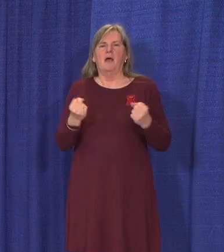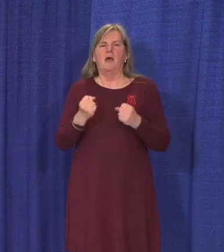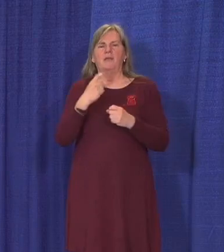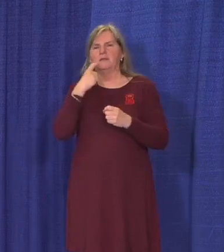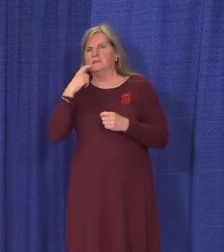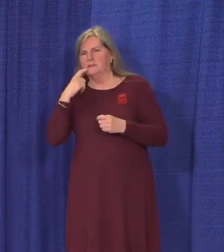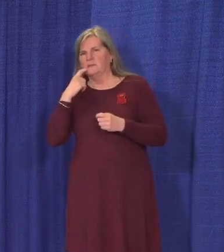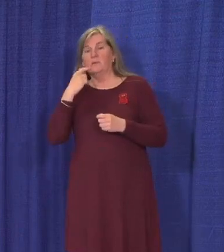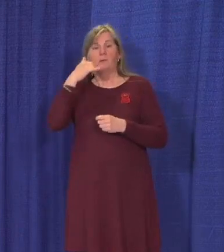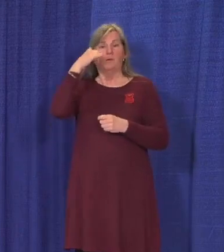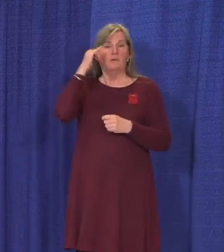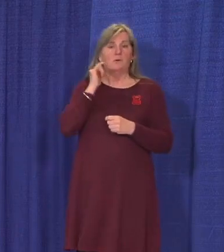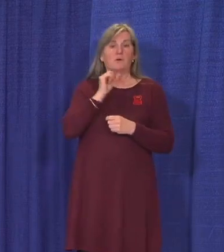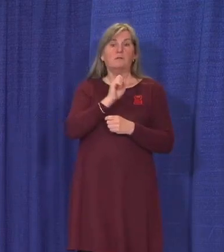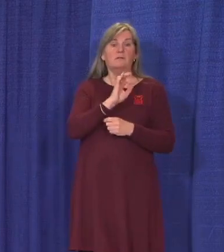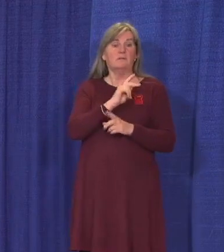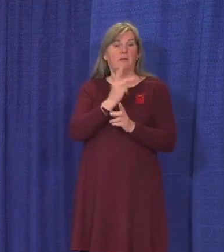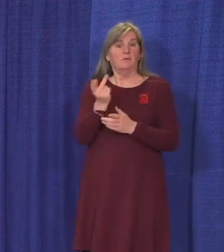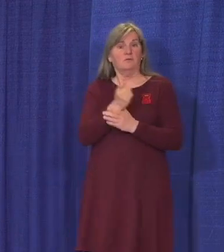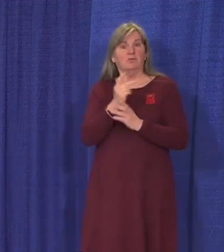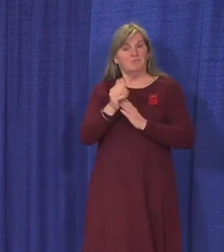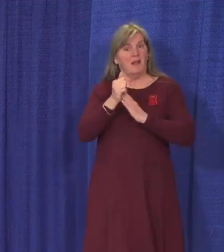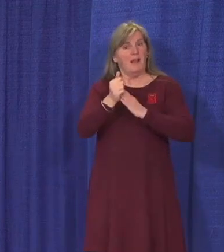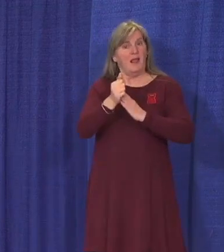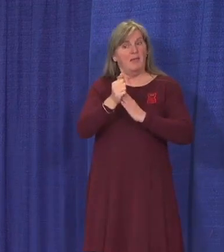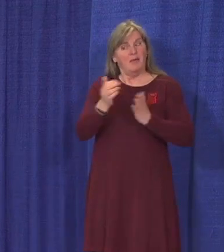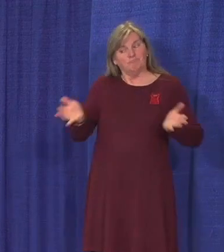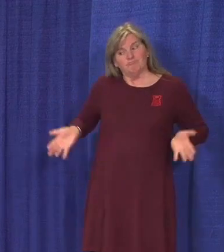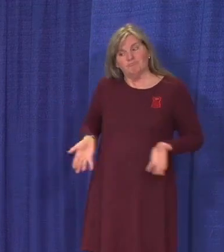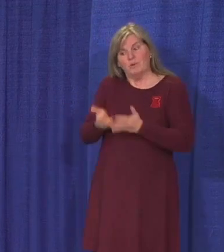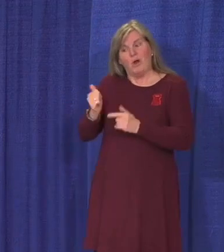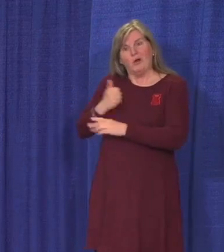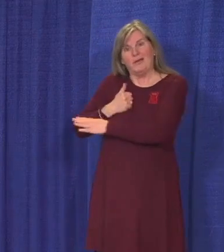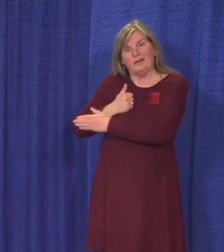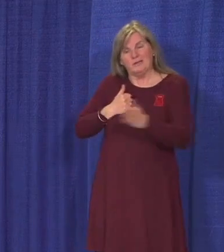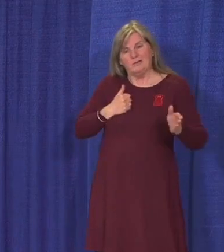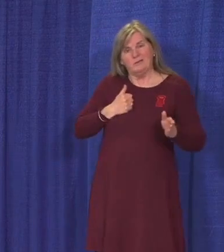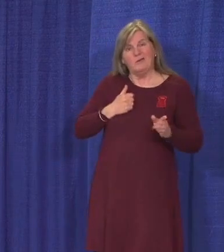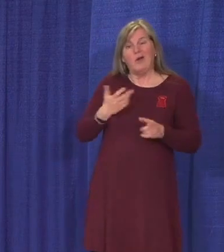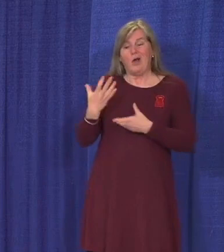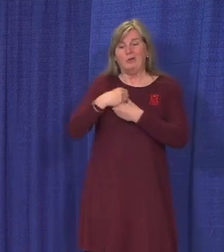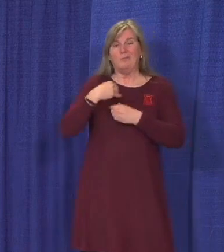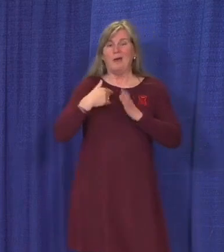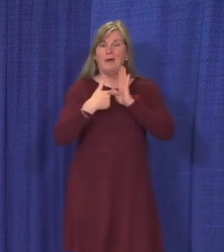You might already know how important this topic is. In March the Canadian premiers